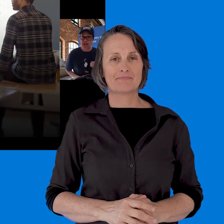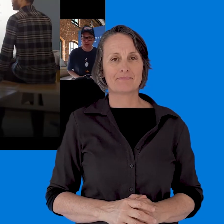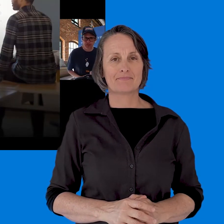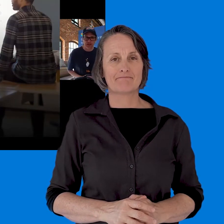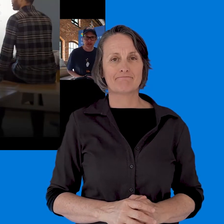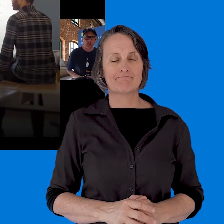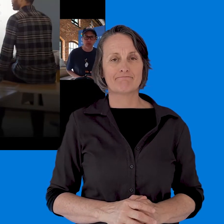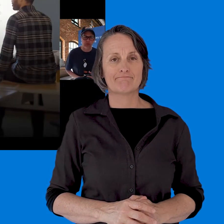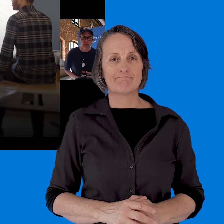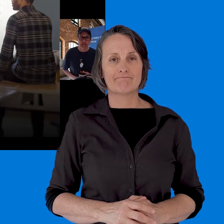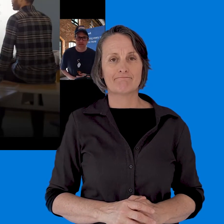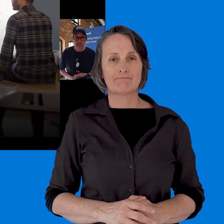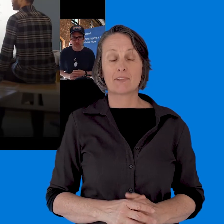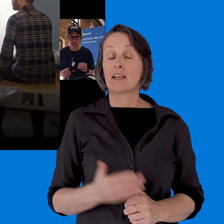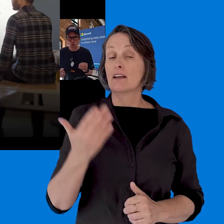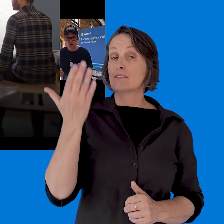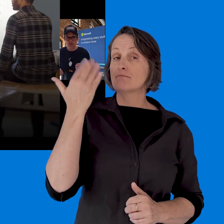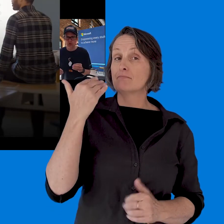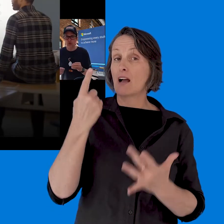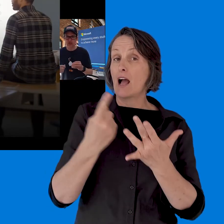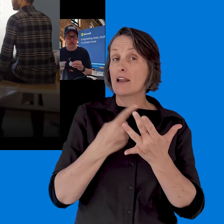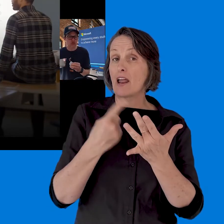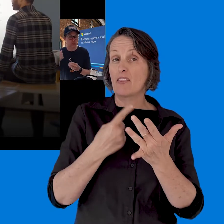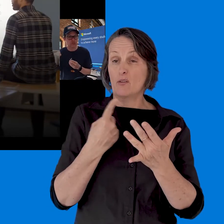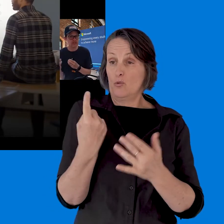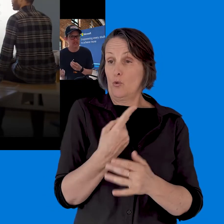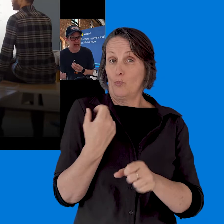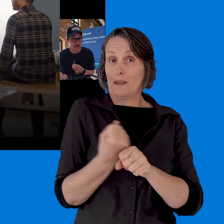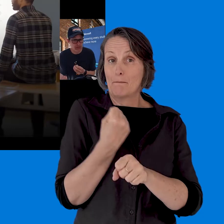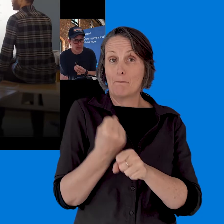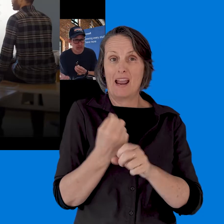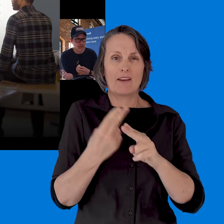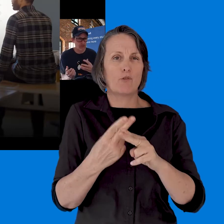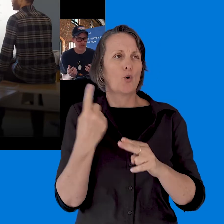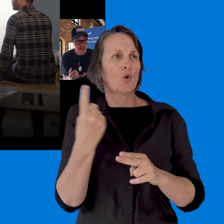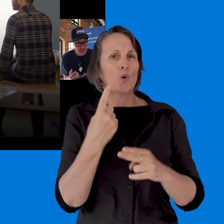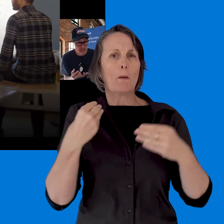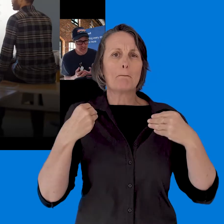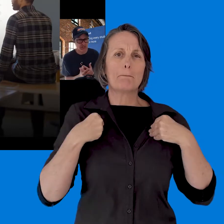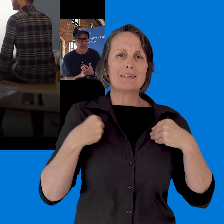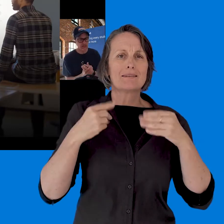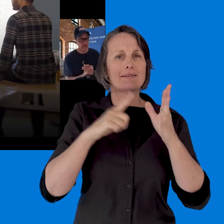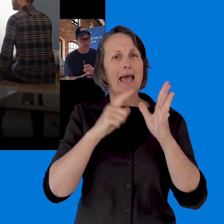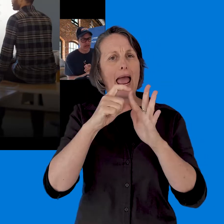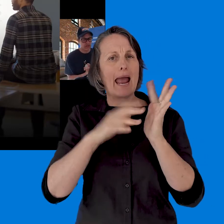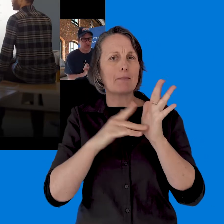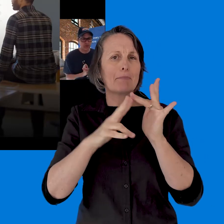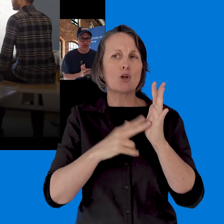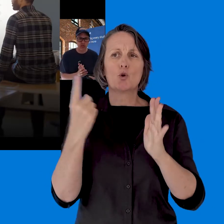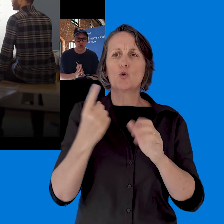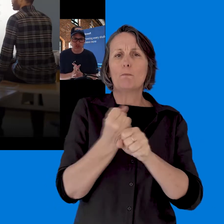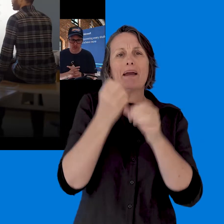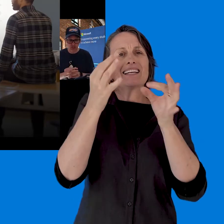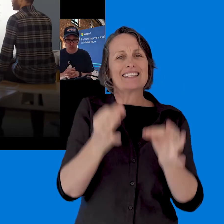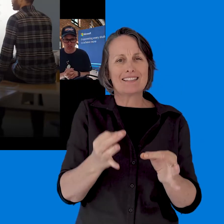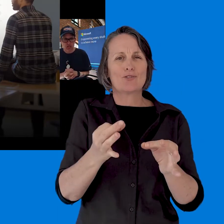Another thing that we built and this is more for your, you know, sort of business admin people and business decision making making people in your institution.